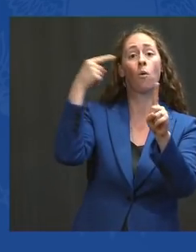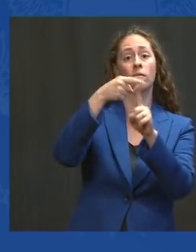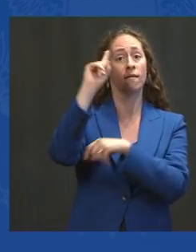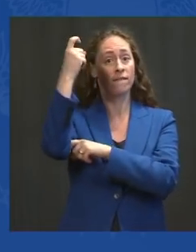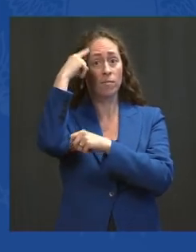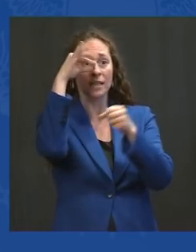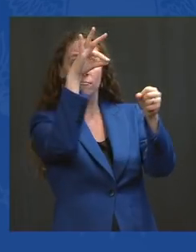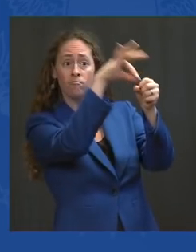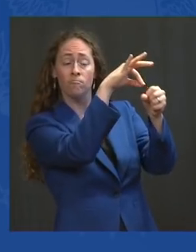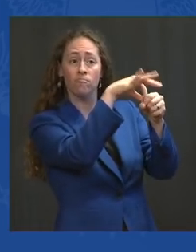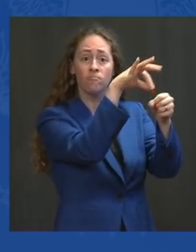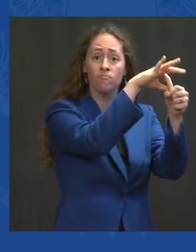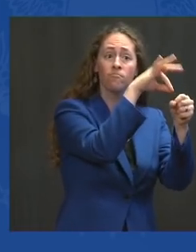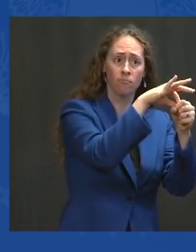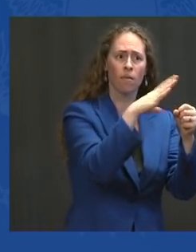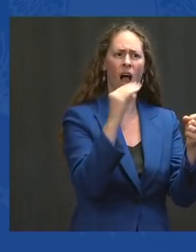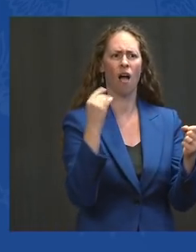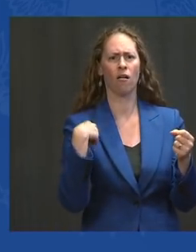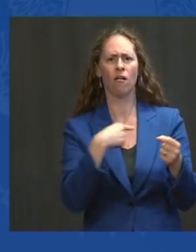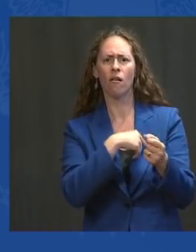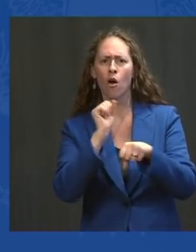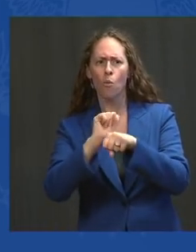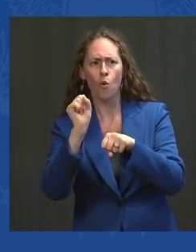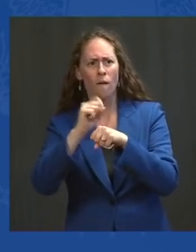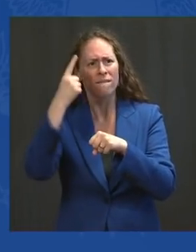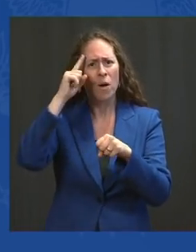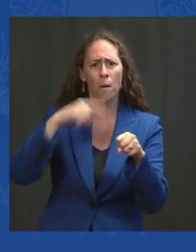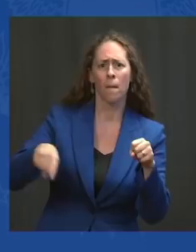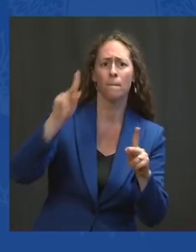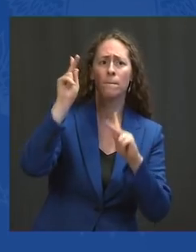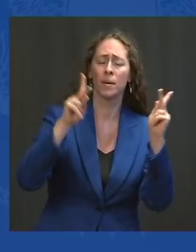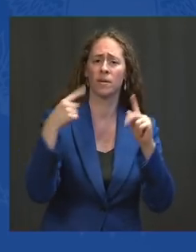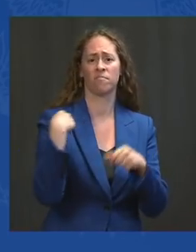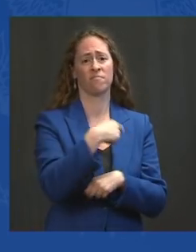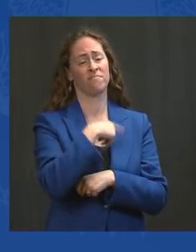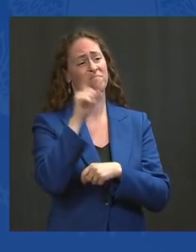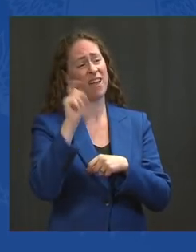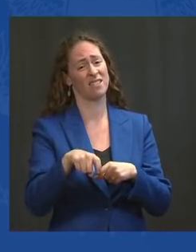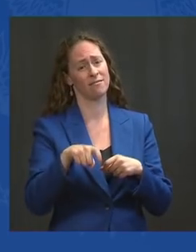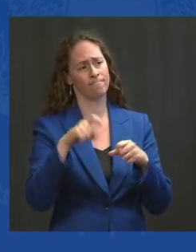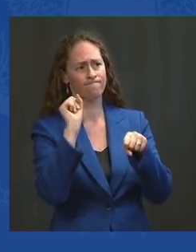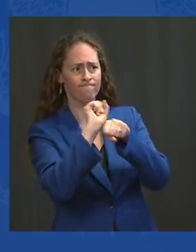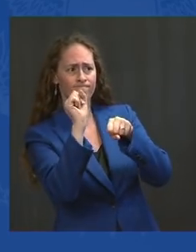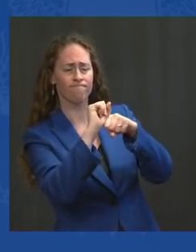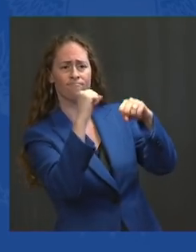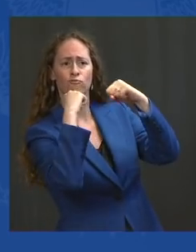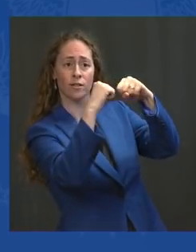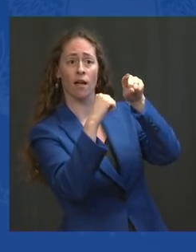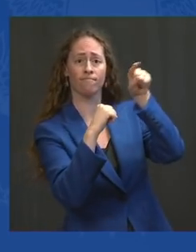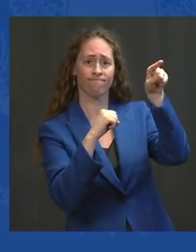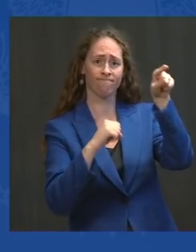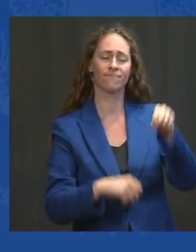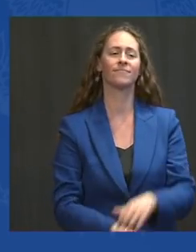[for] our people, it's up to all of us to protect that right. This is a test of our time and what I'm here to talk about today.